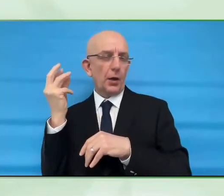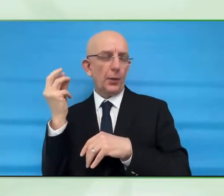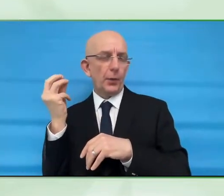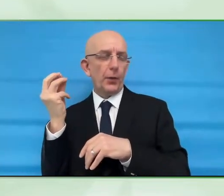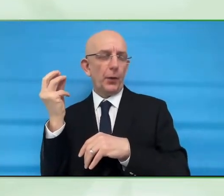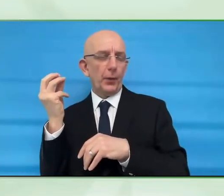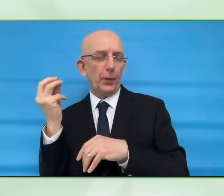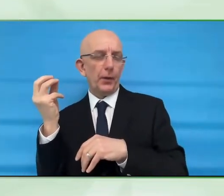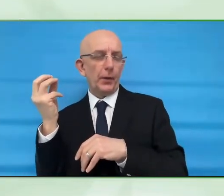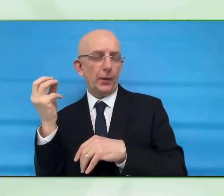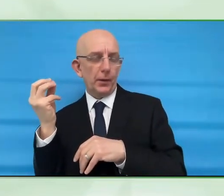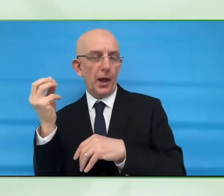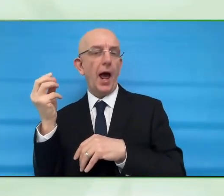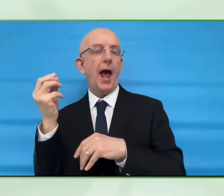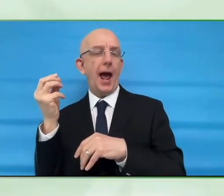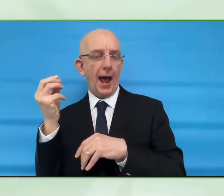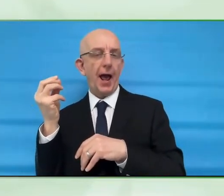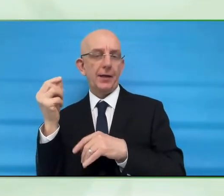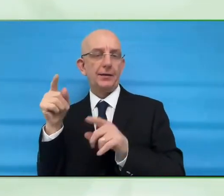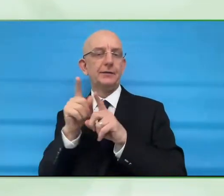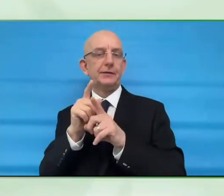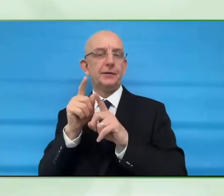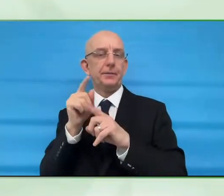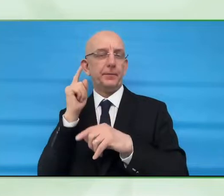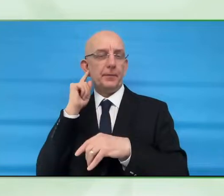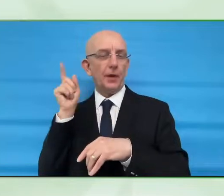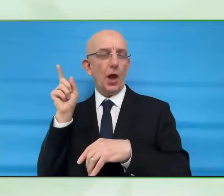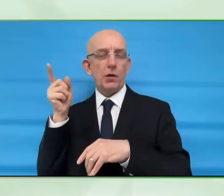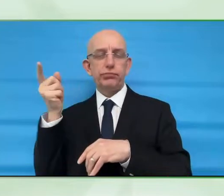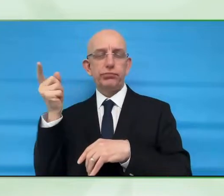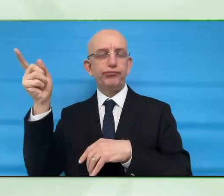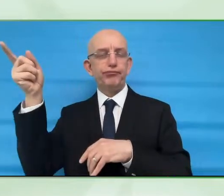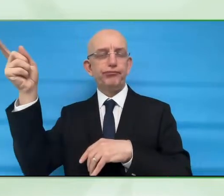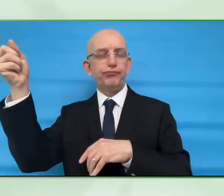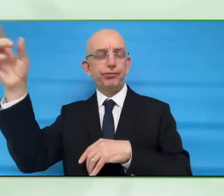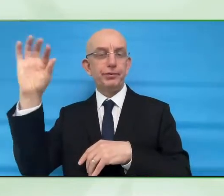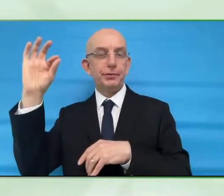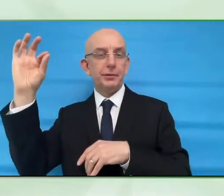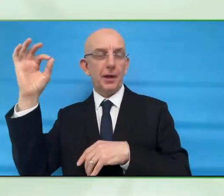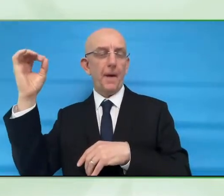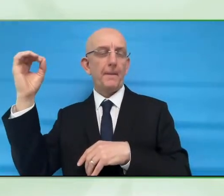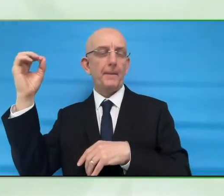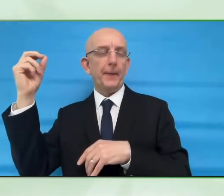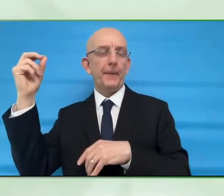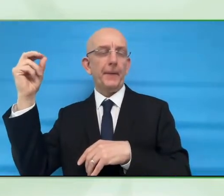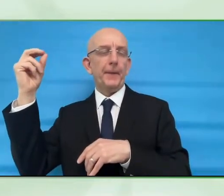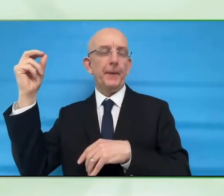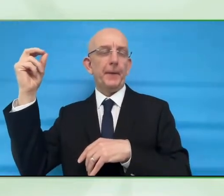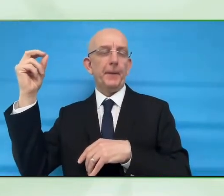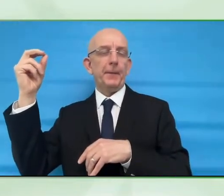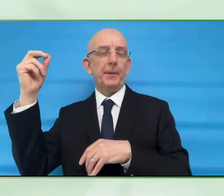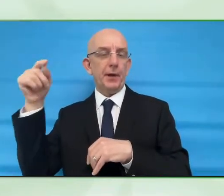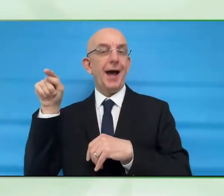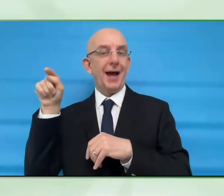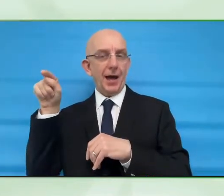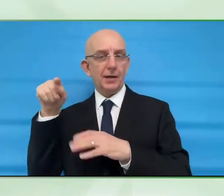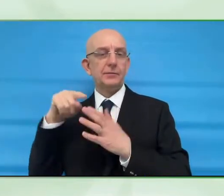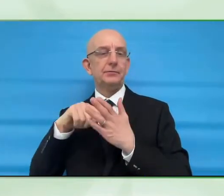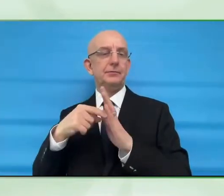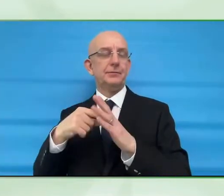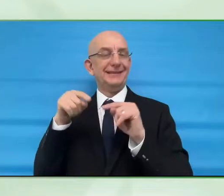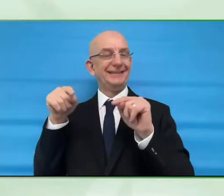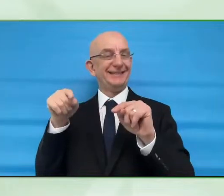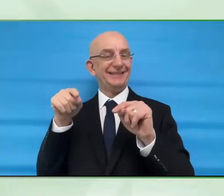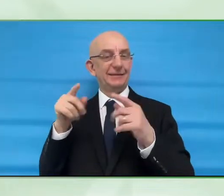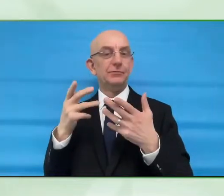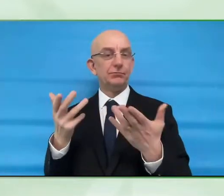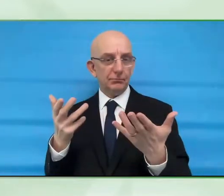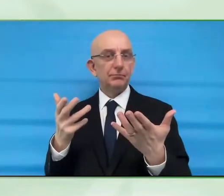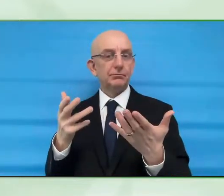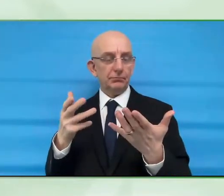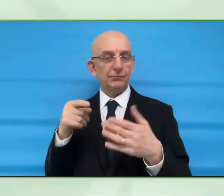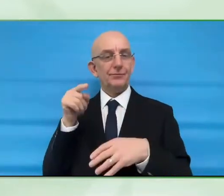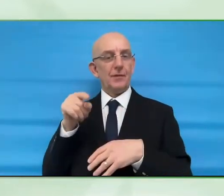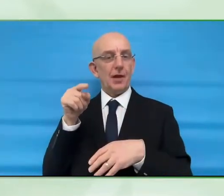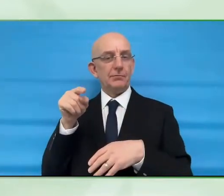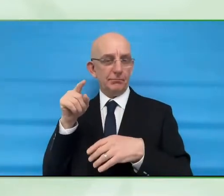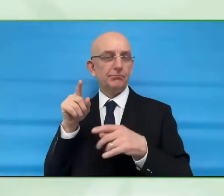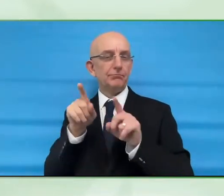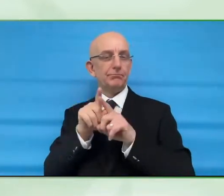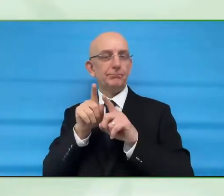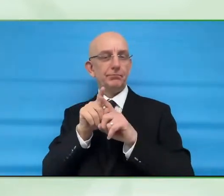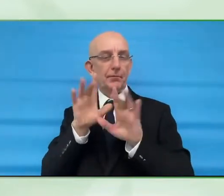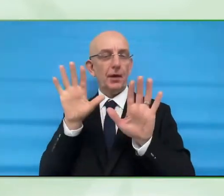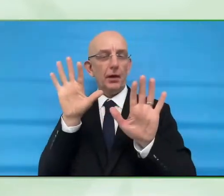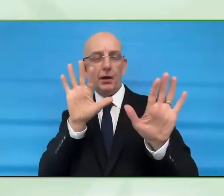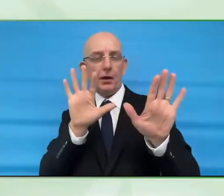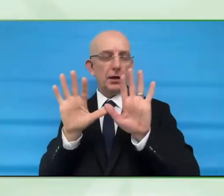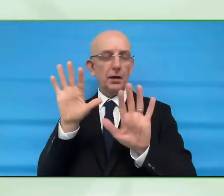Blue has a higher pitch which is important for us as astronomers and